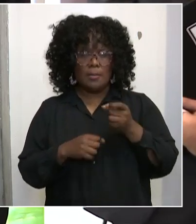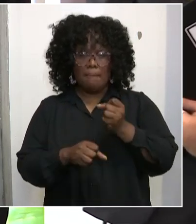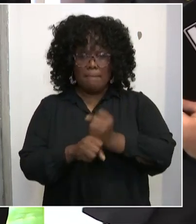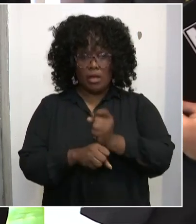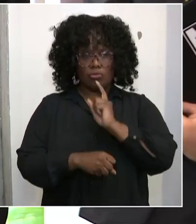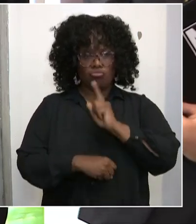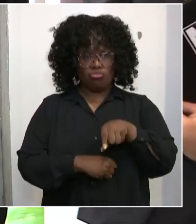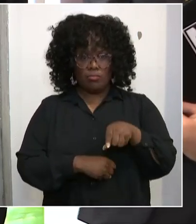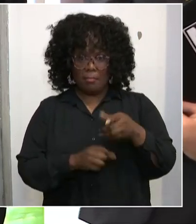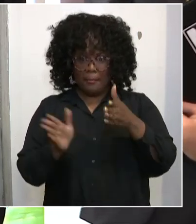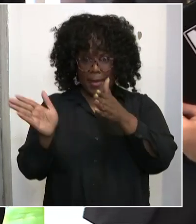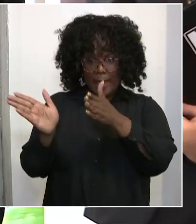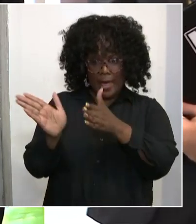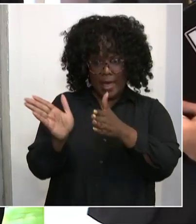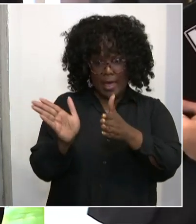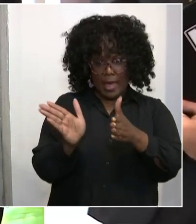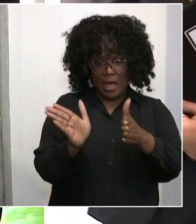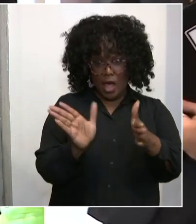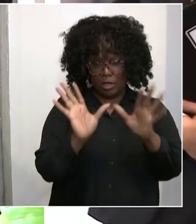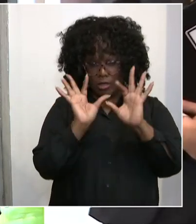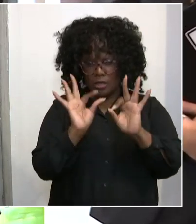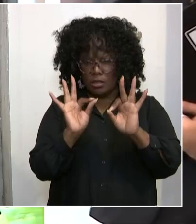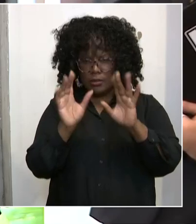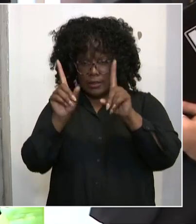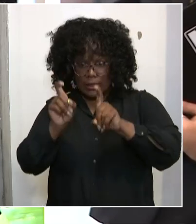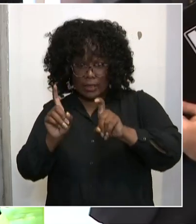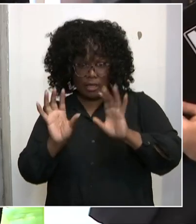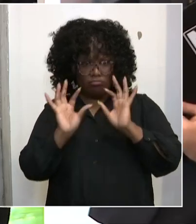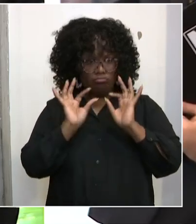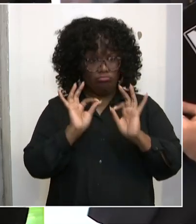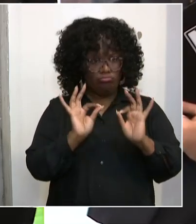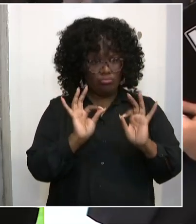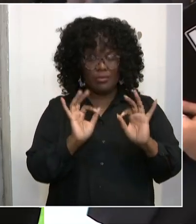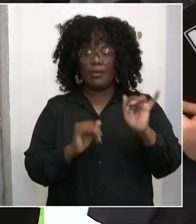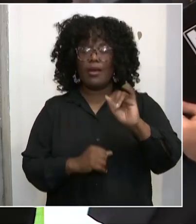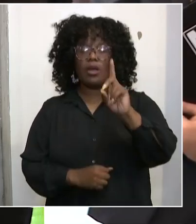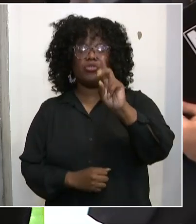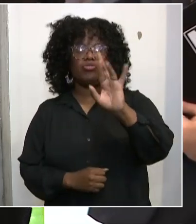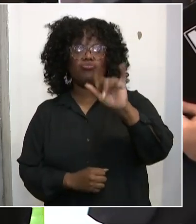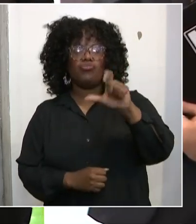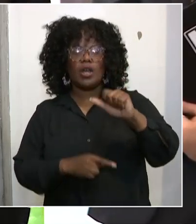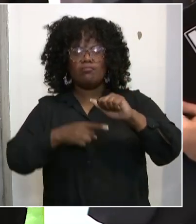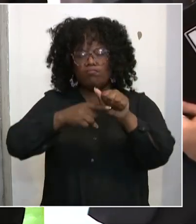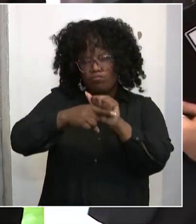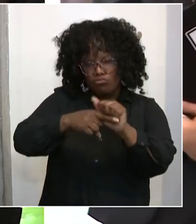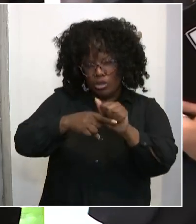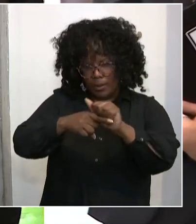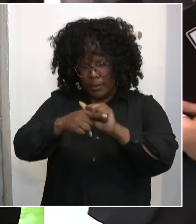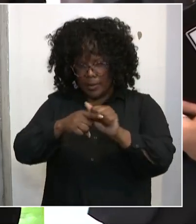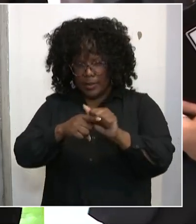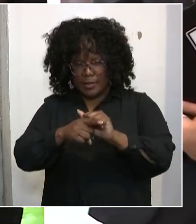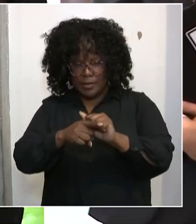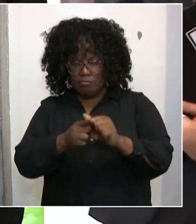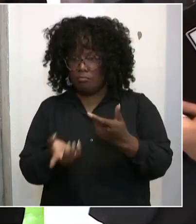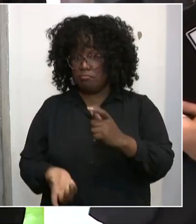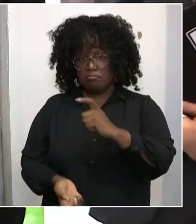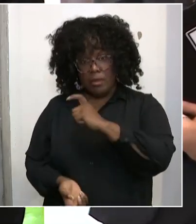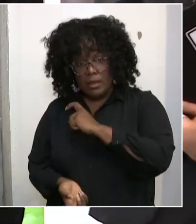These tabletop and functional drills brought together agencies across all of our sectors from law enforcement, fire, EMS, transportation, health,